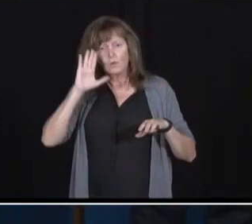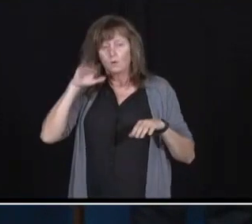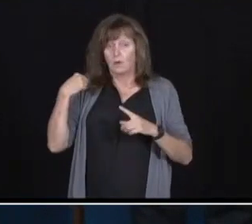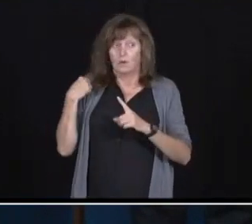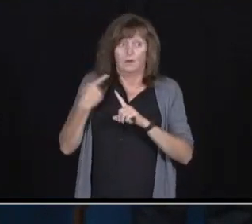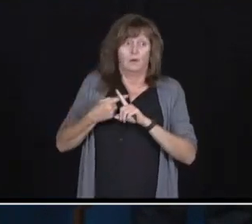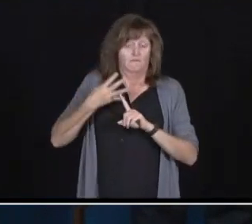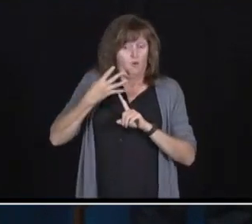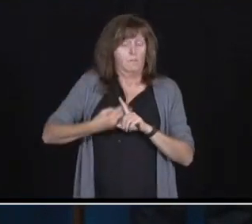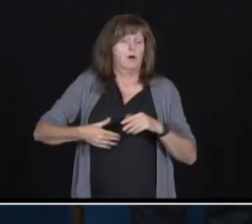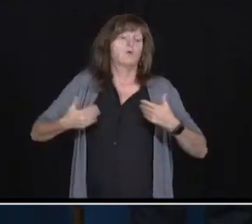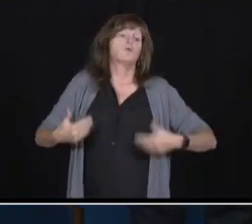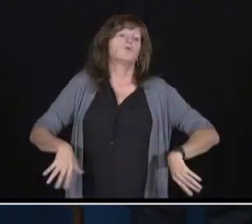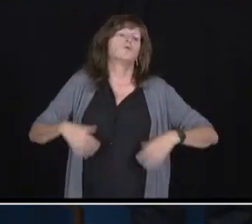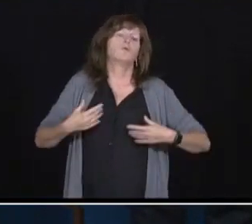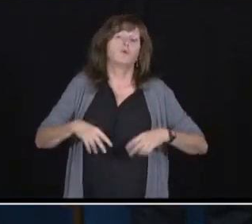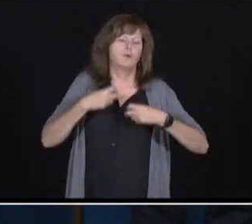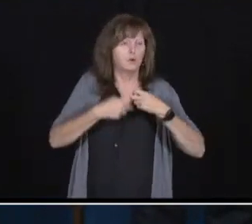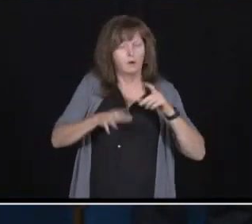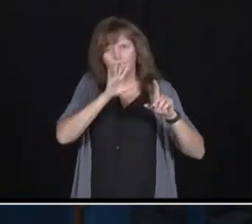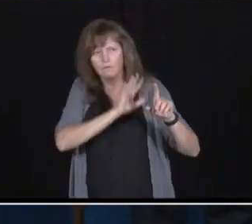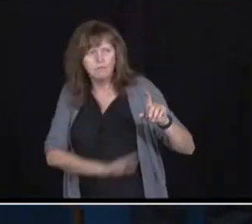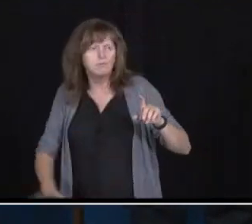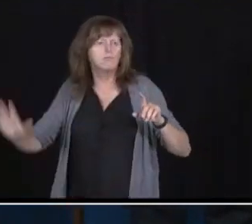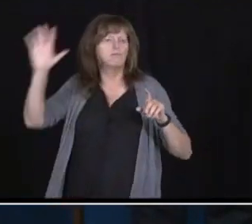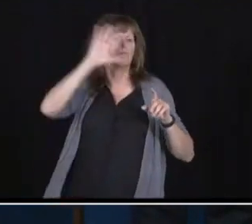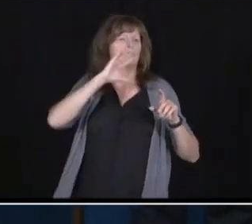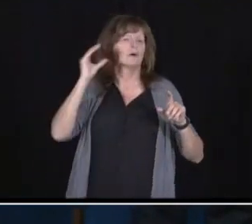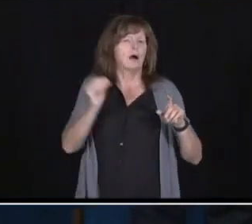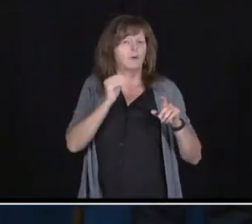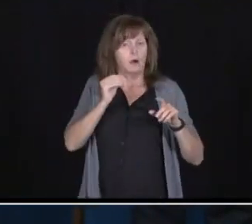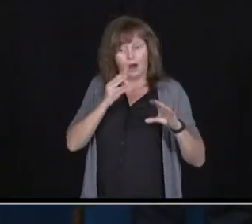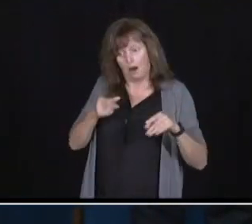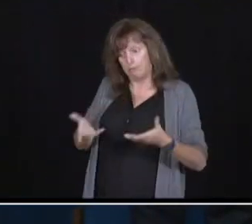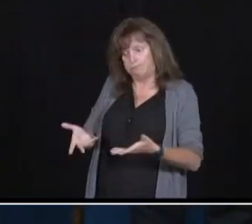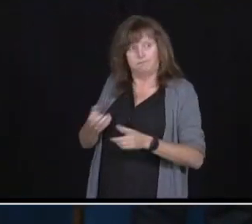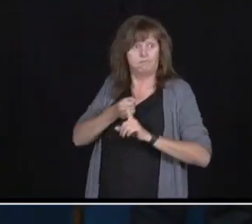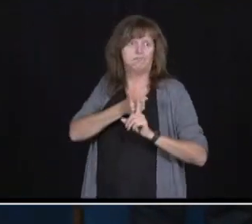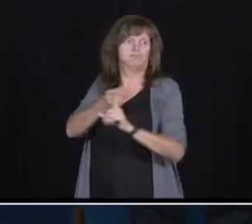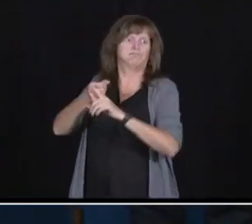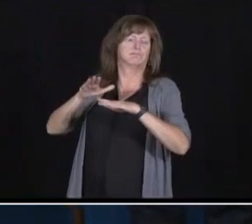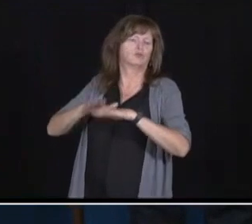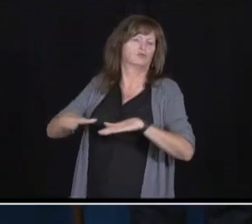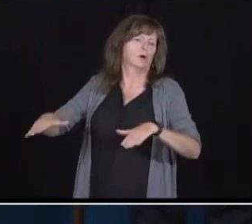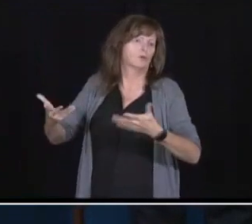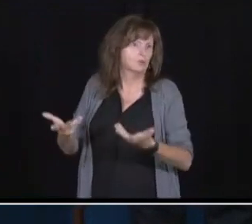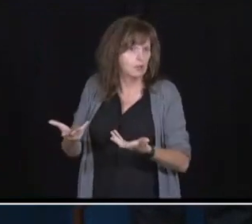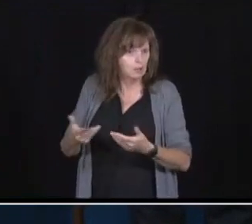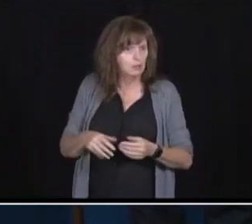We know the last few months have not been easy for anybody. But I want to take a moment to acknowledge